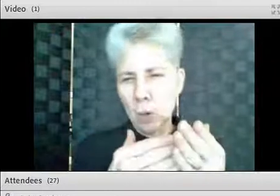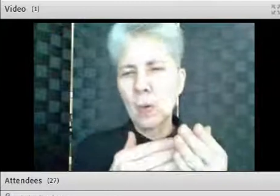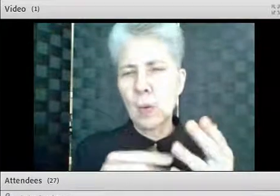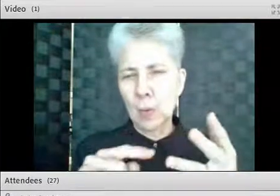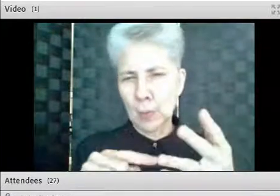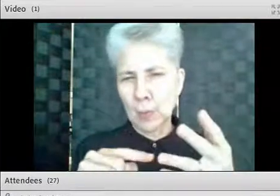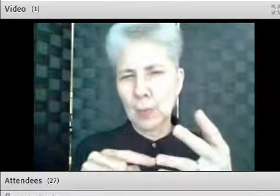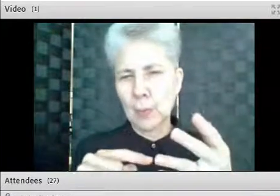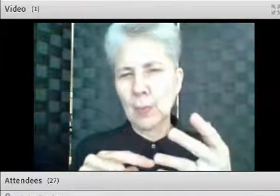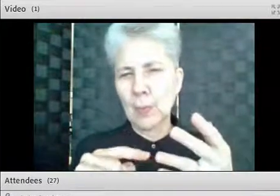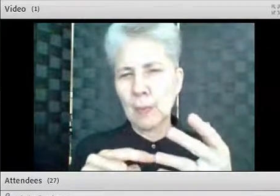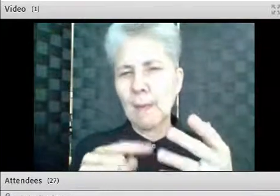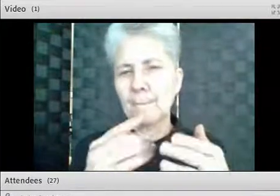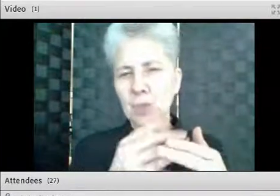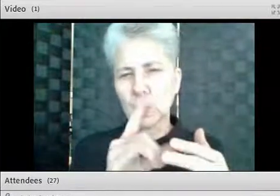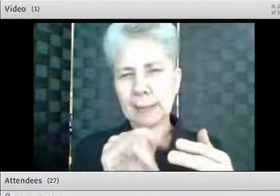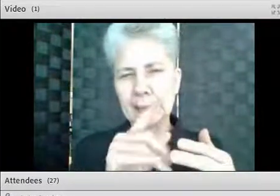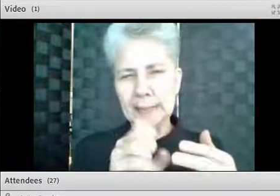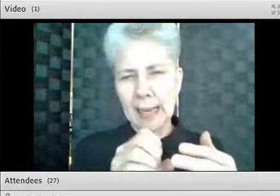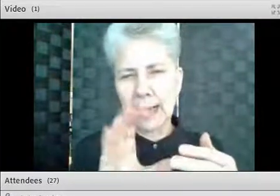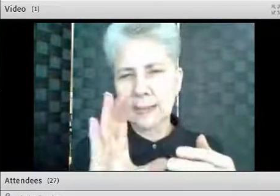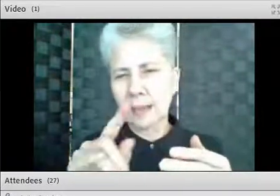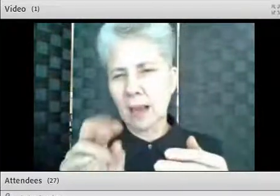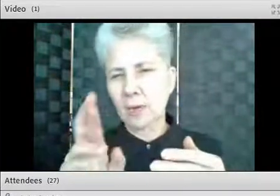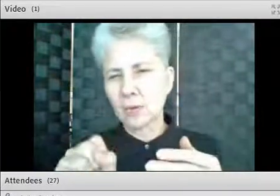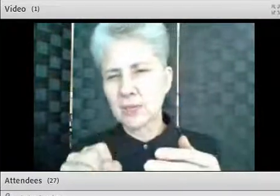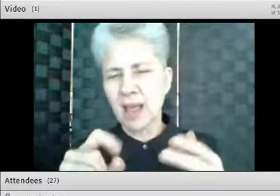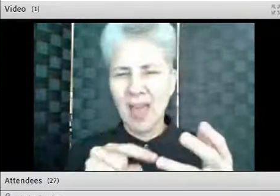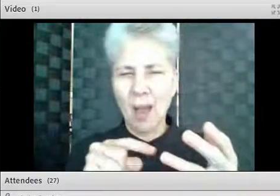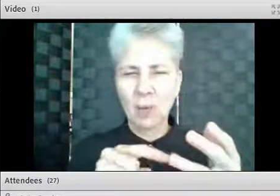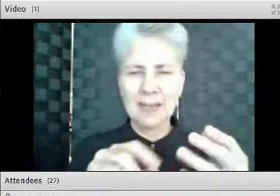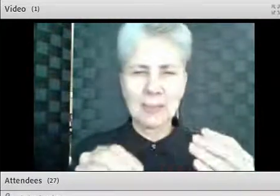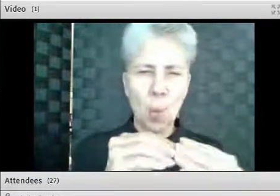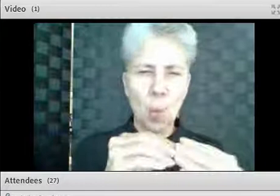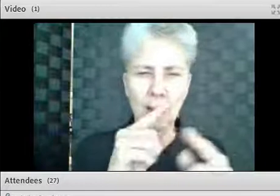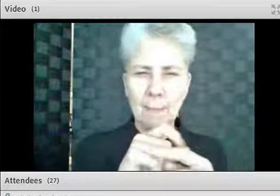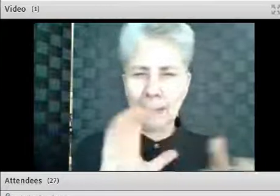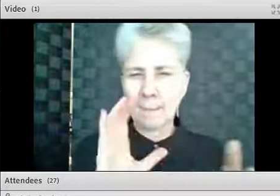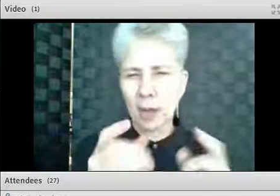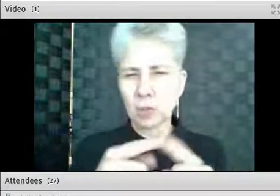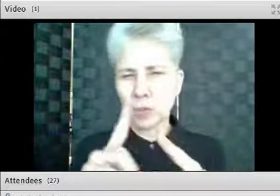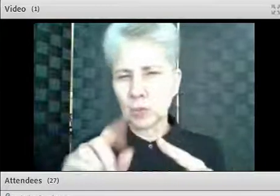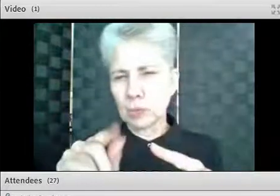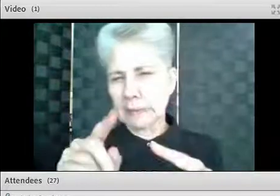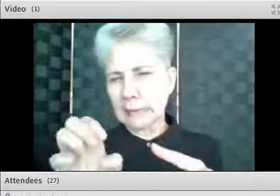Between dates and Cutters, Cutters is more complicated. So here, like I said, that's, you know,